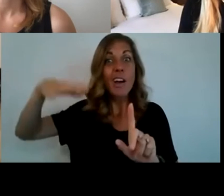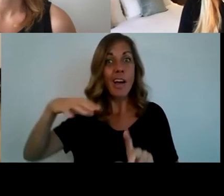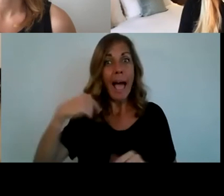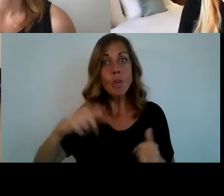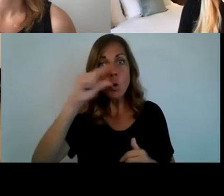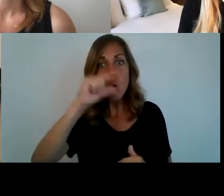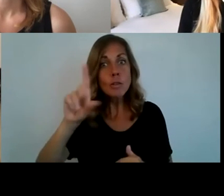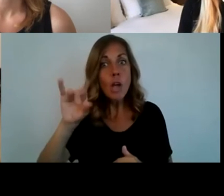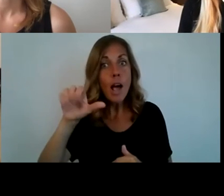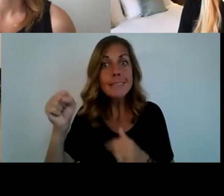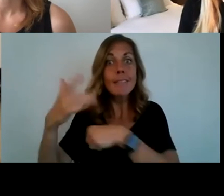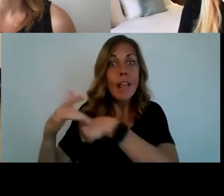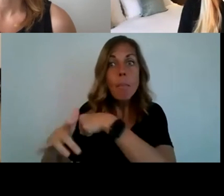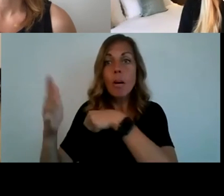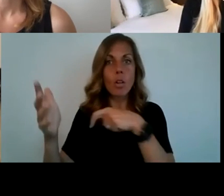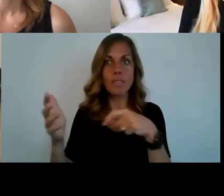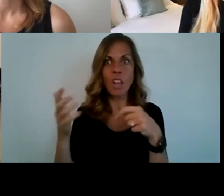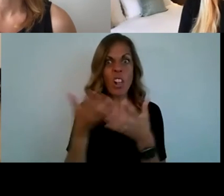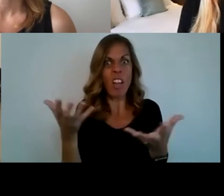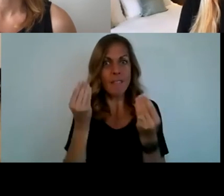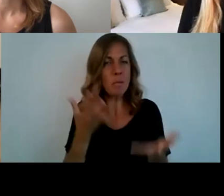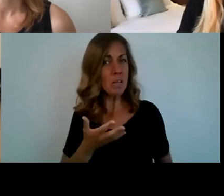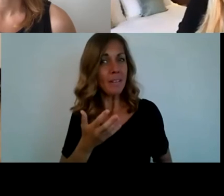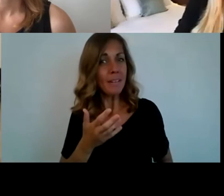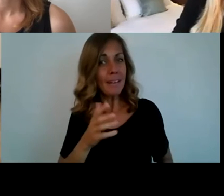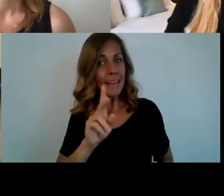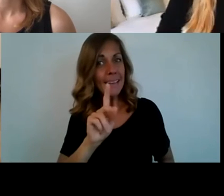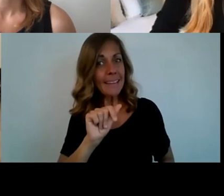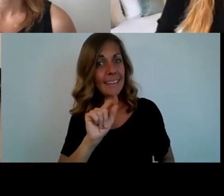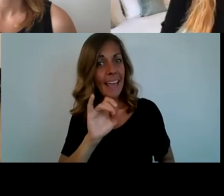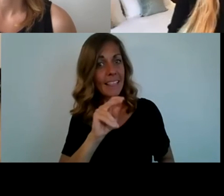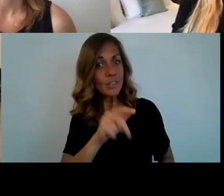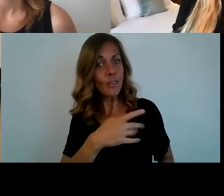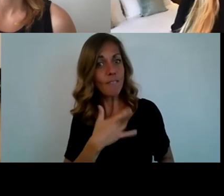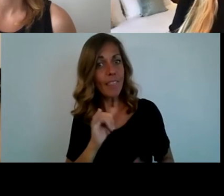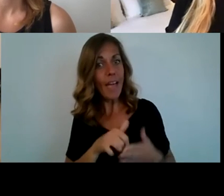adapted together. Did you feel that way, Katelin? I got that impression. It made me feel very